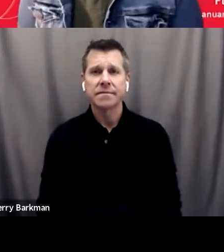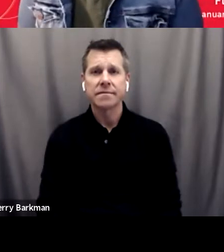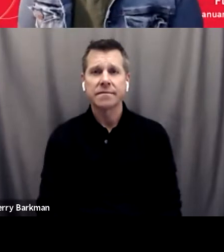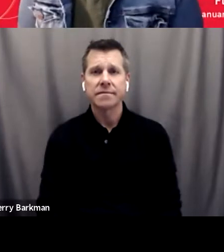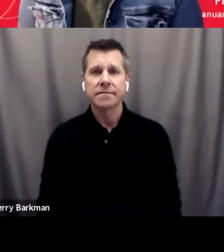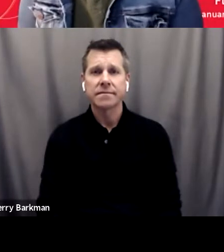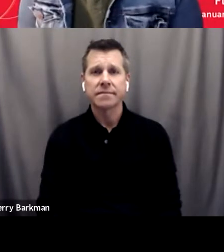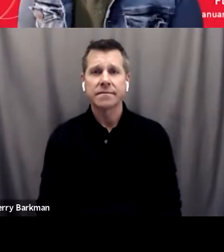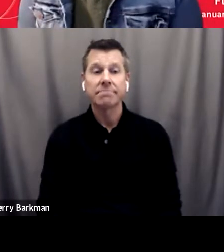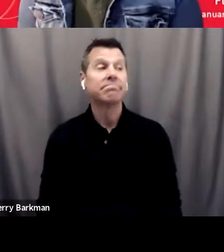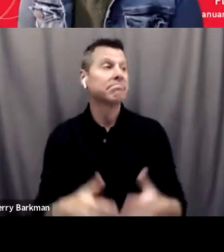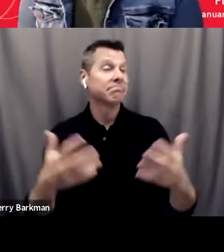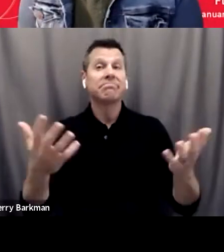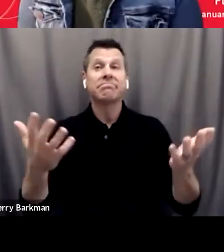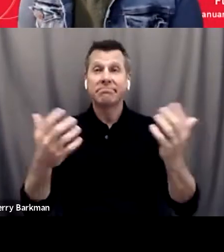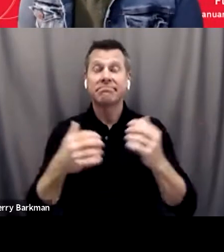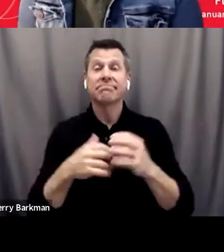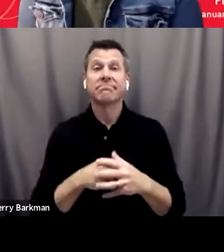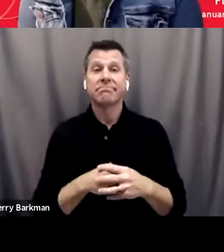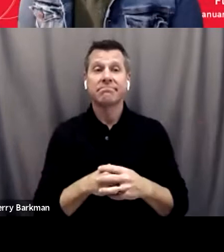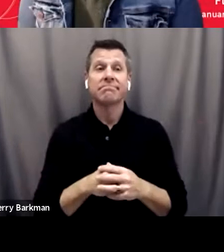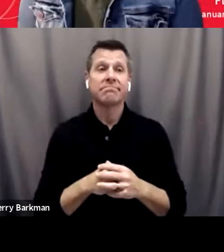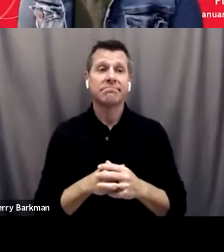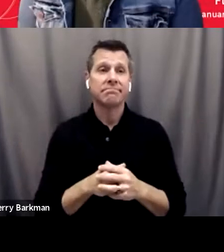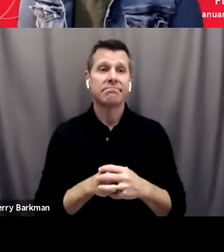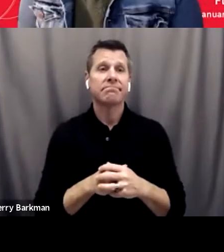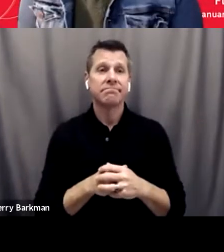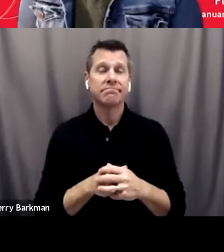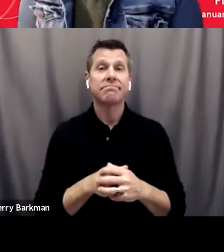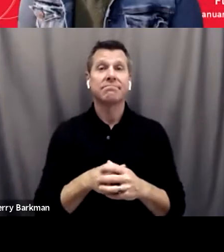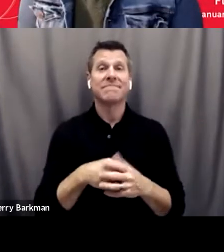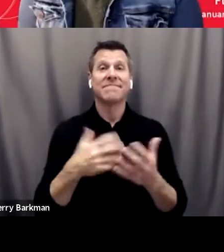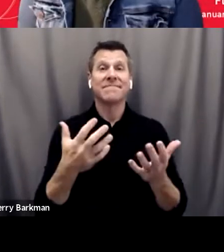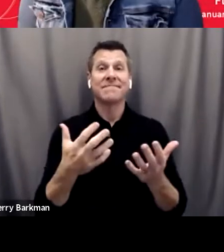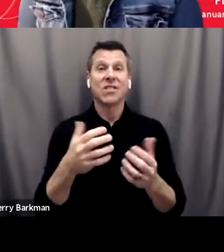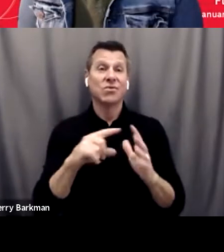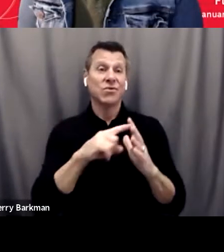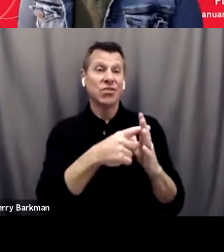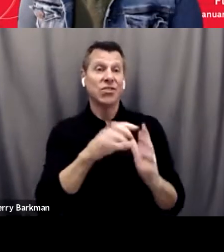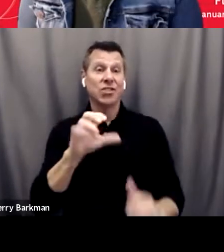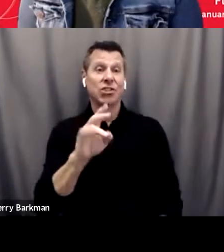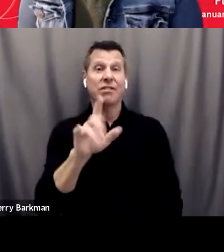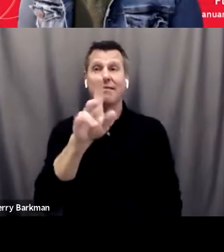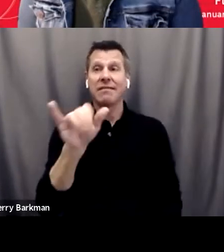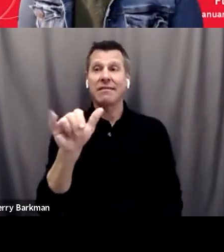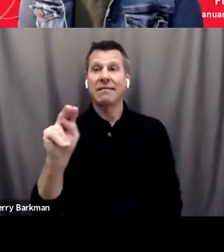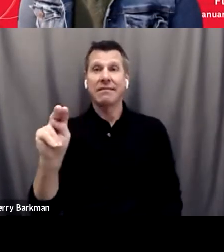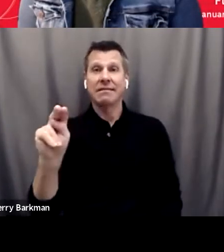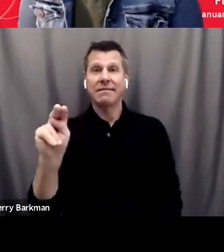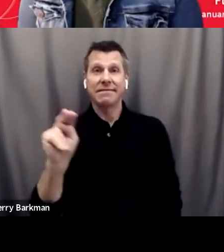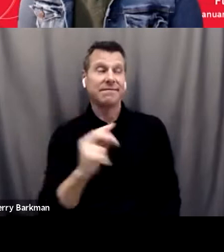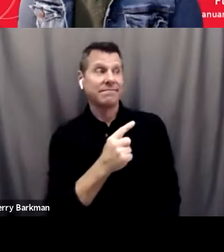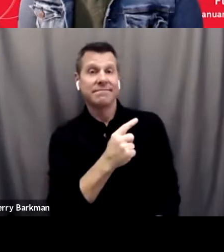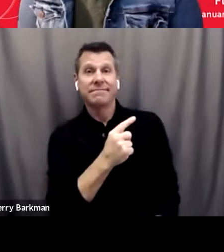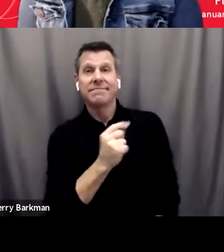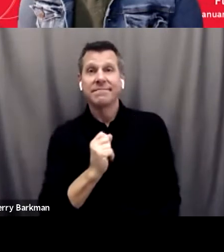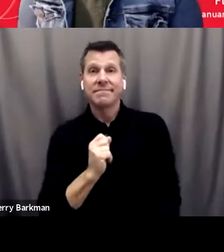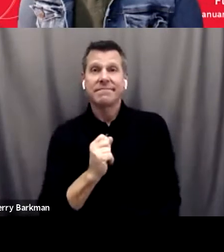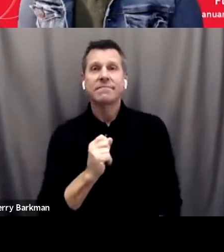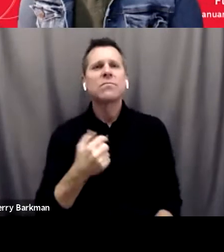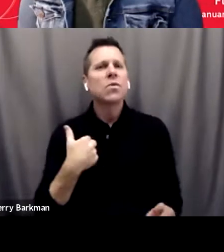And so that the next piece that we're going to go into and I guess we'll we'll start with Sherilyn is just for us to speak about a